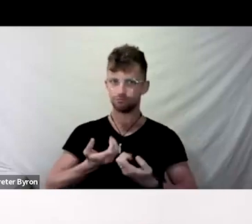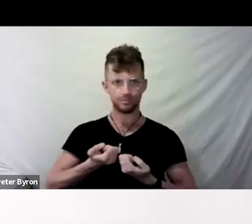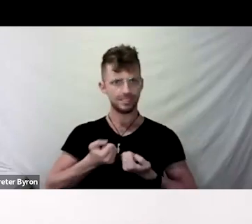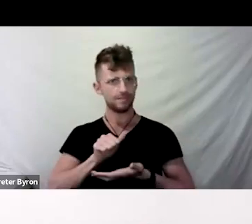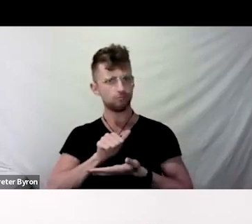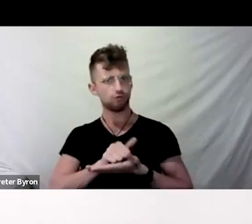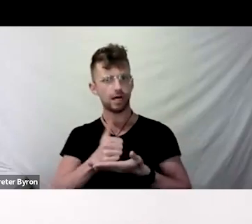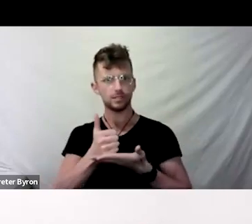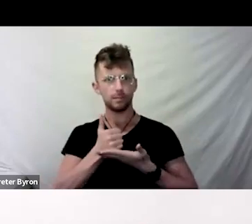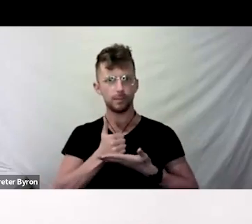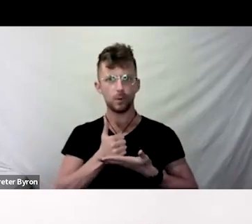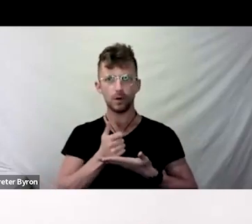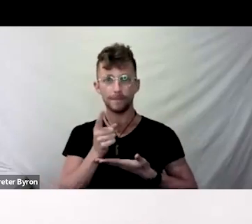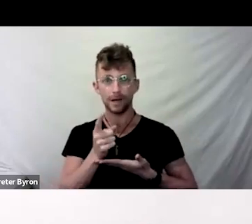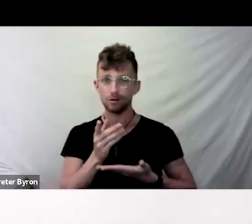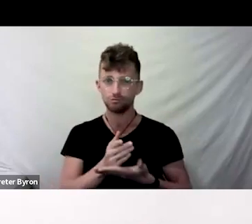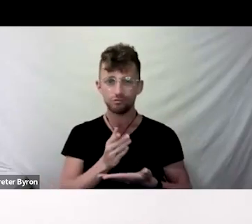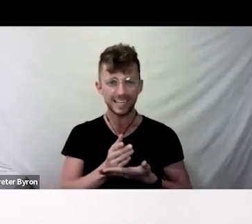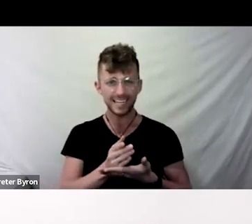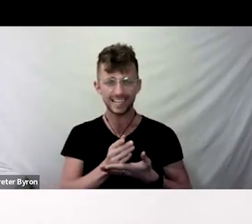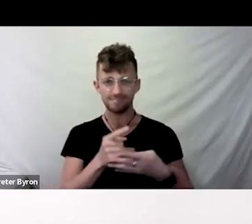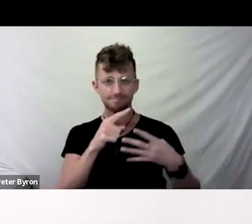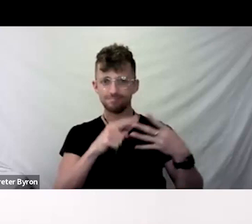we tend to find that it’s usually only one or two things